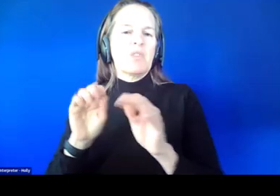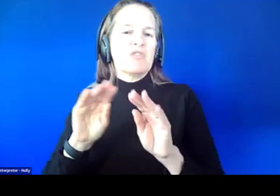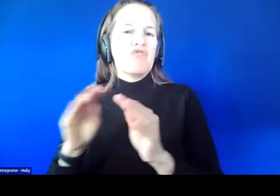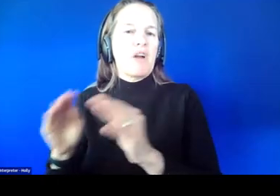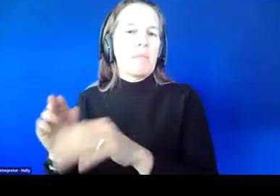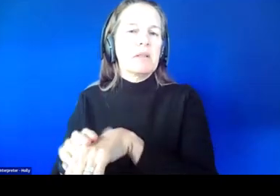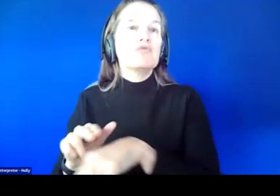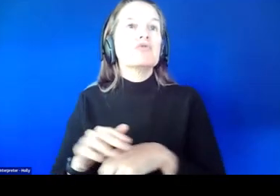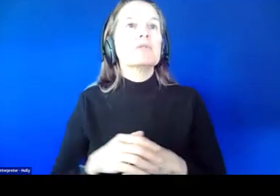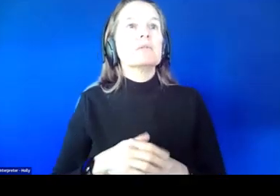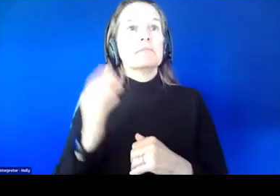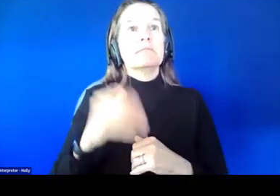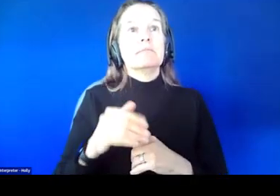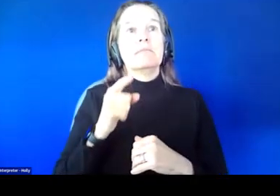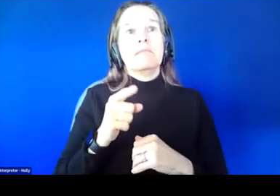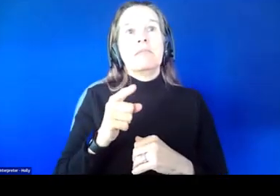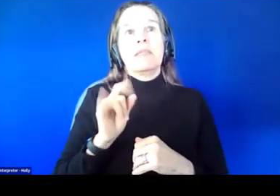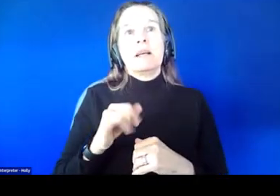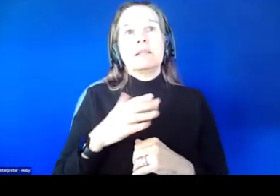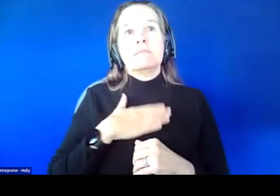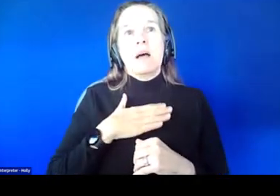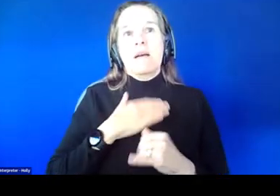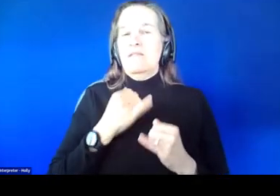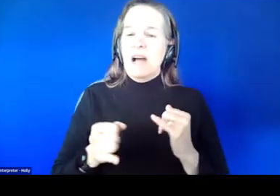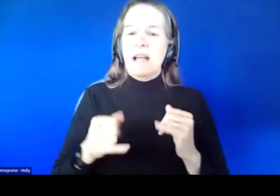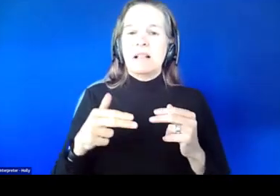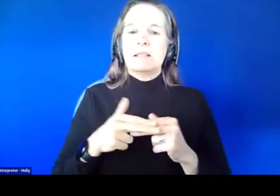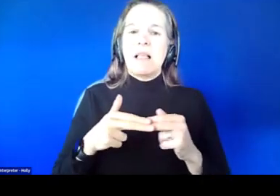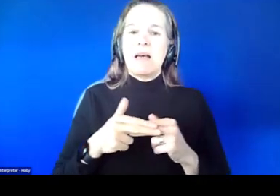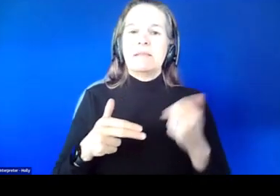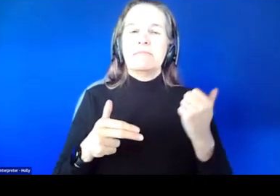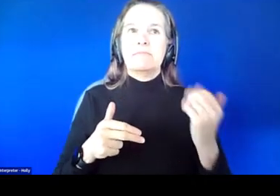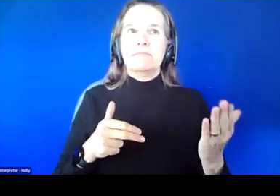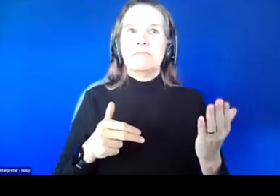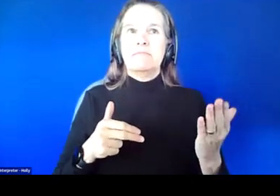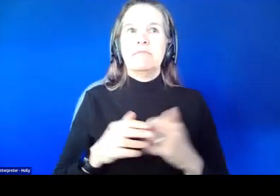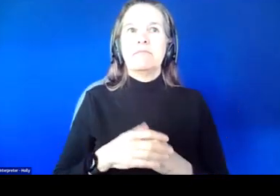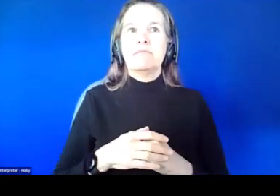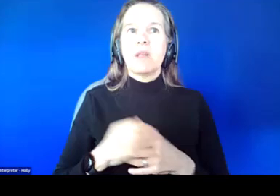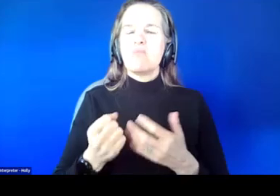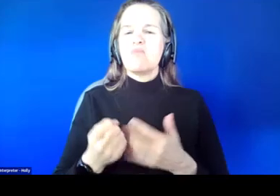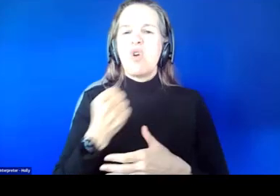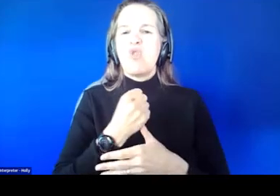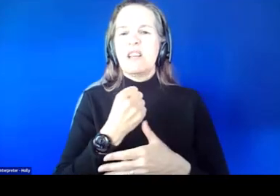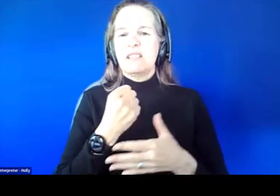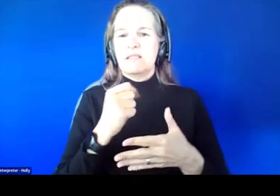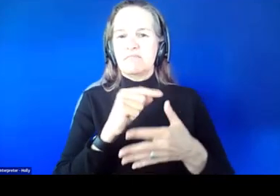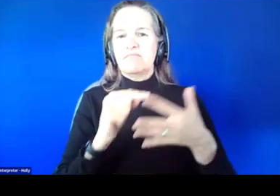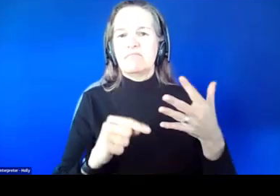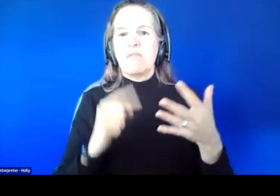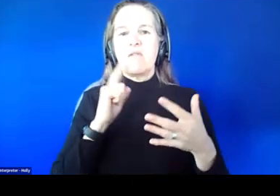And this is my final slide here. So priorities going forward for Minnesota Money Follows the Person